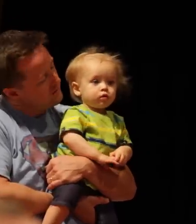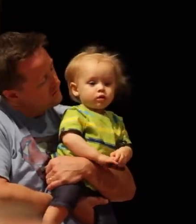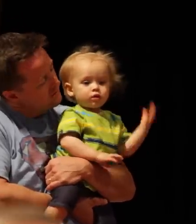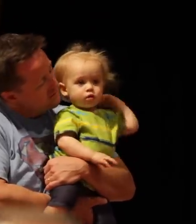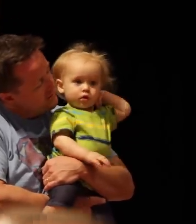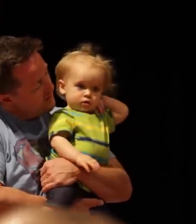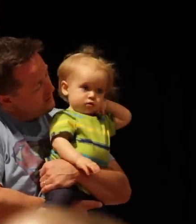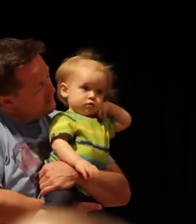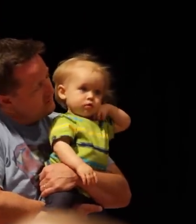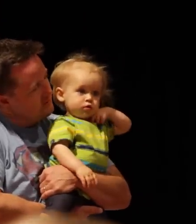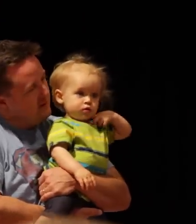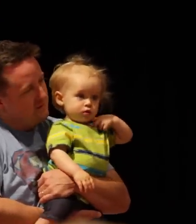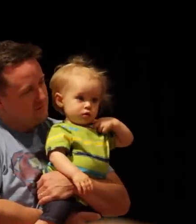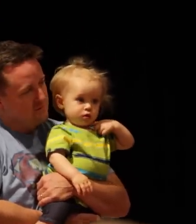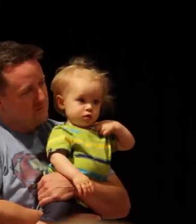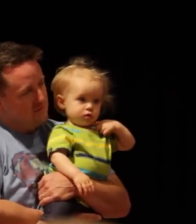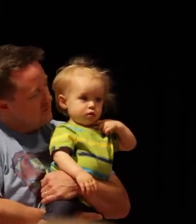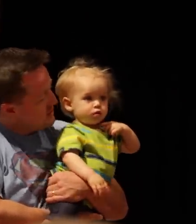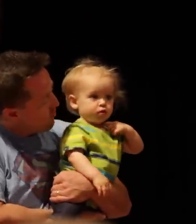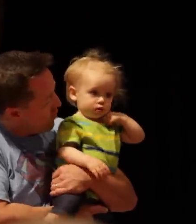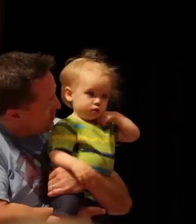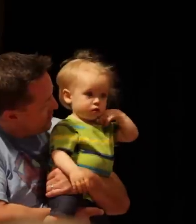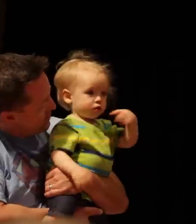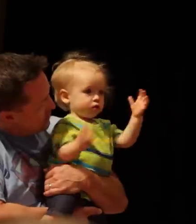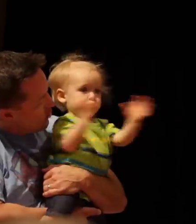He's got about three signs doesn't he? He's got MORE and ALL-DONE.